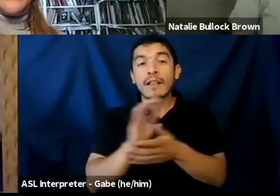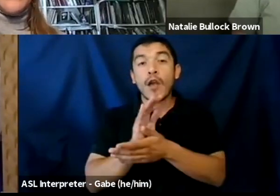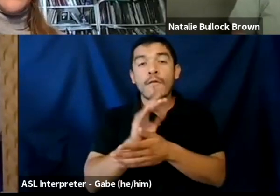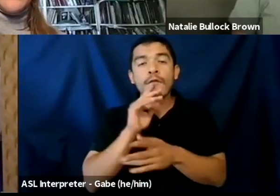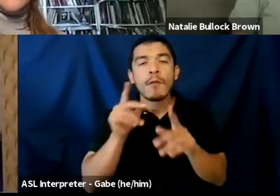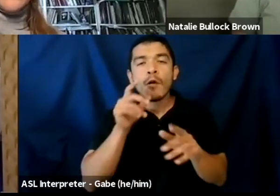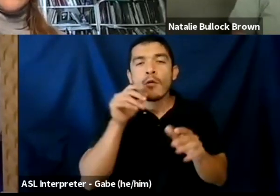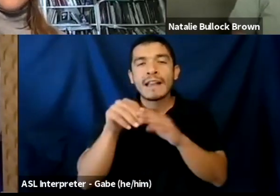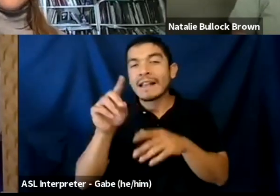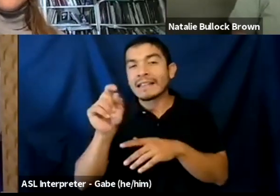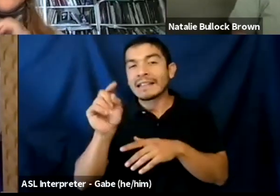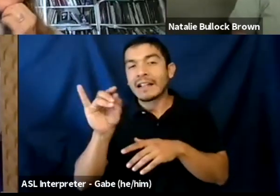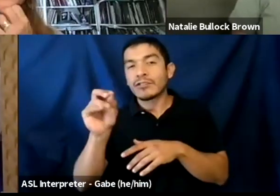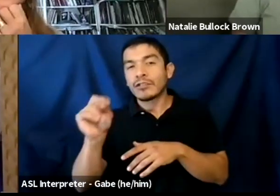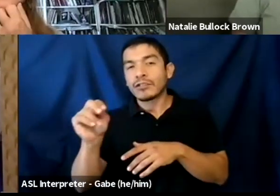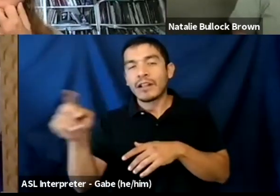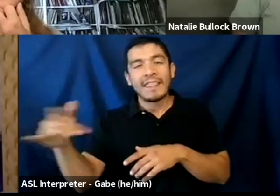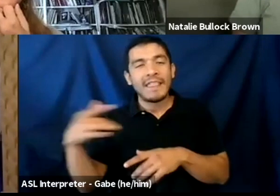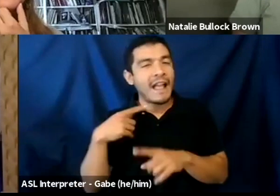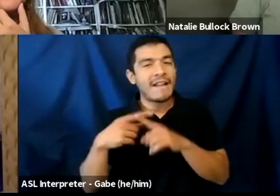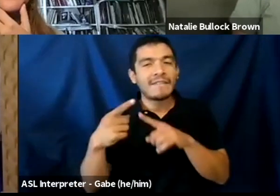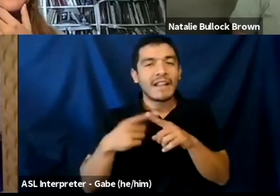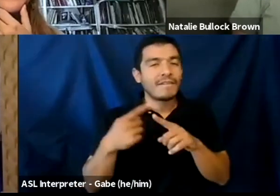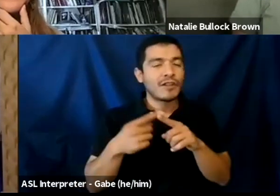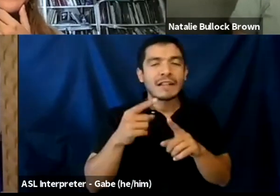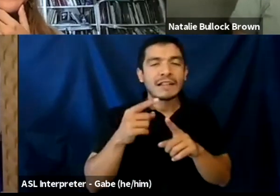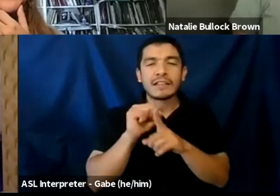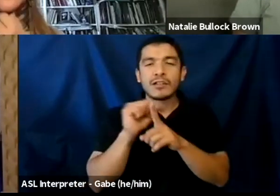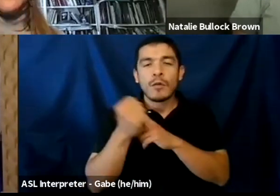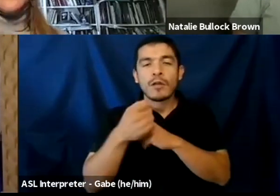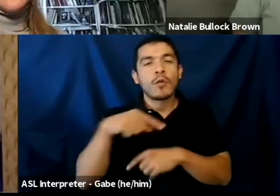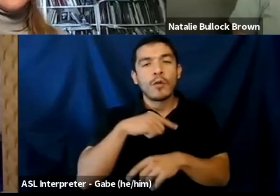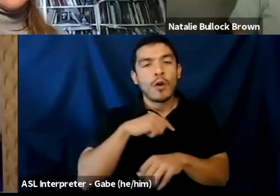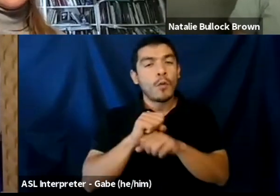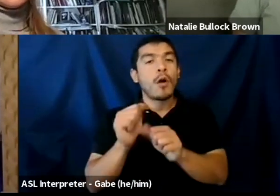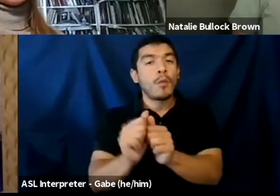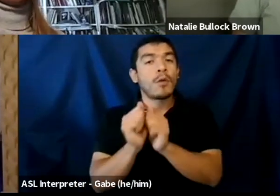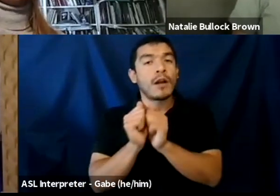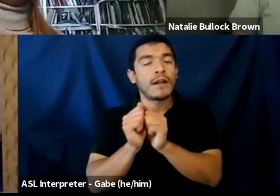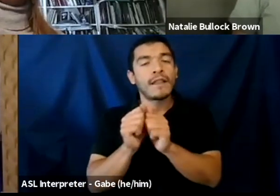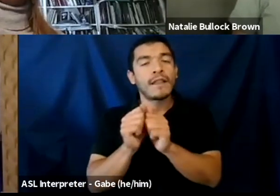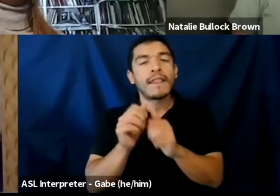and there were a number of different scenarios that we were engaging in and number of different ages